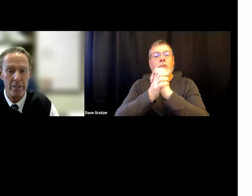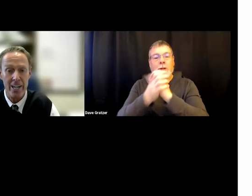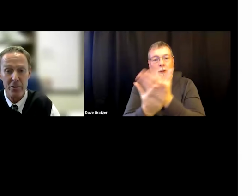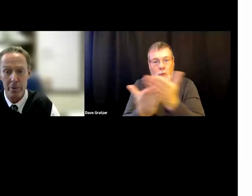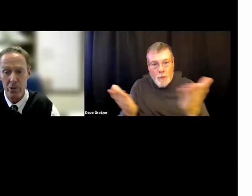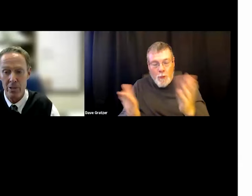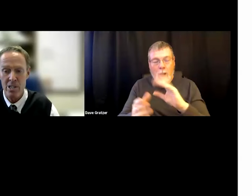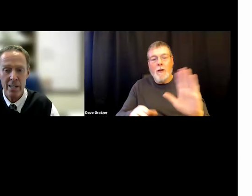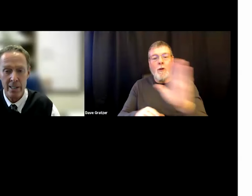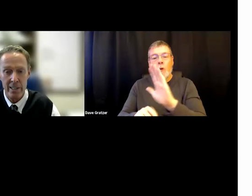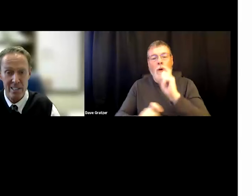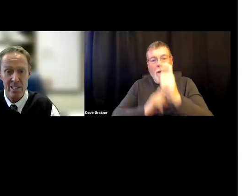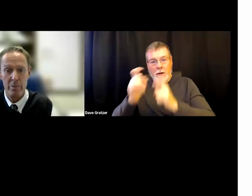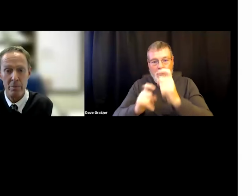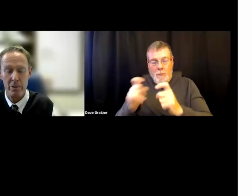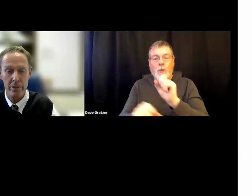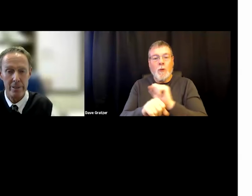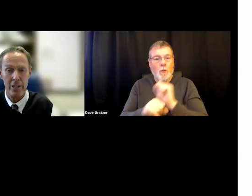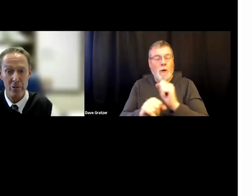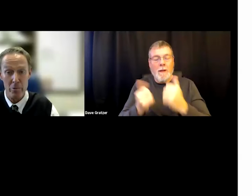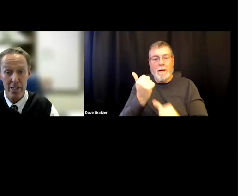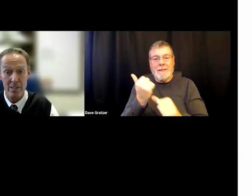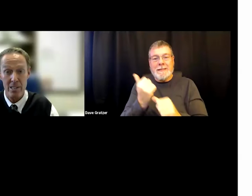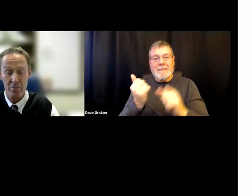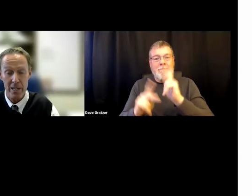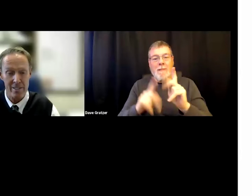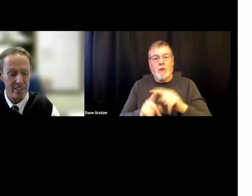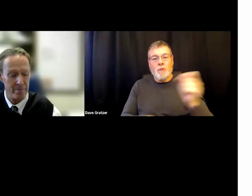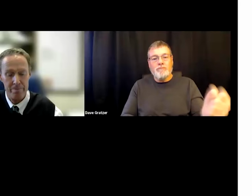and your contributions in assisting people during their reentry process from custody.